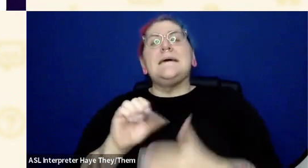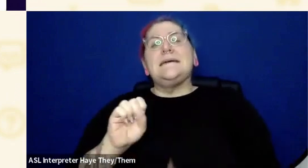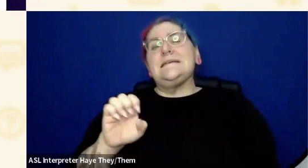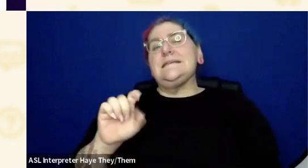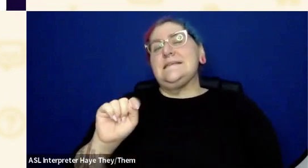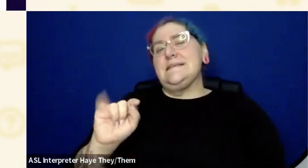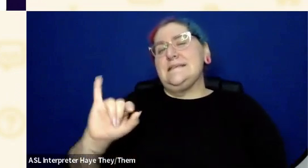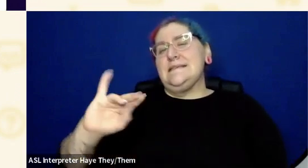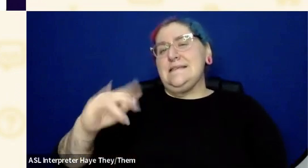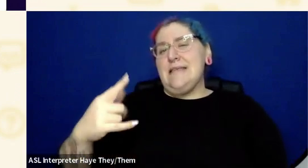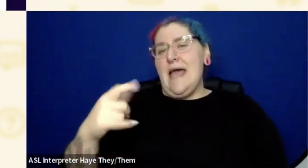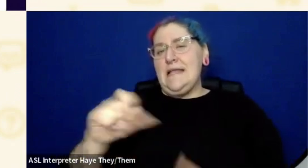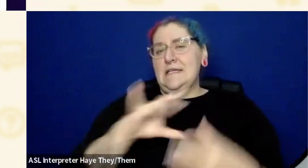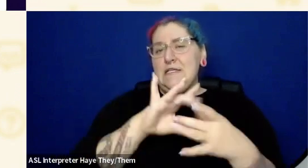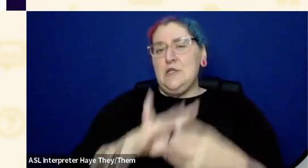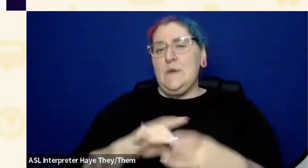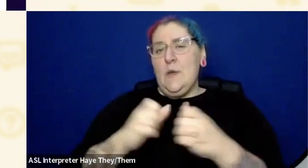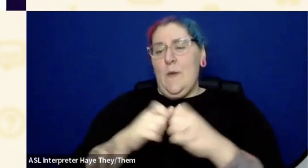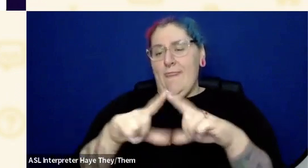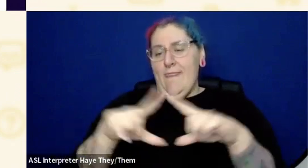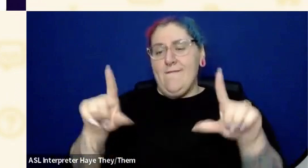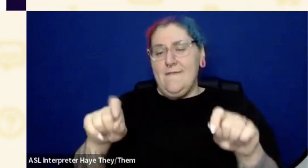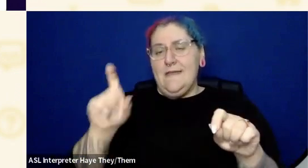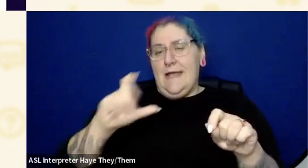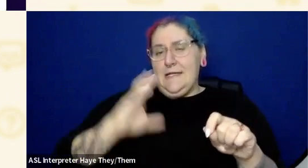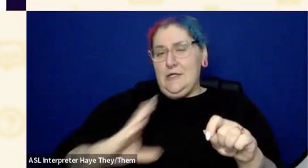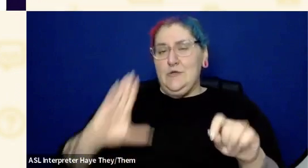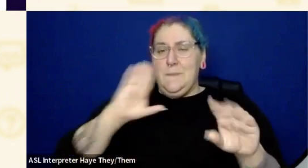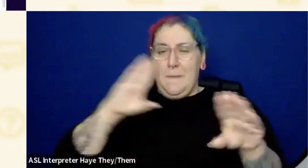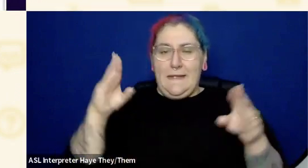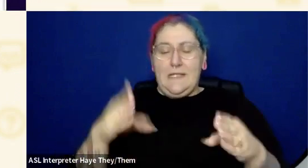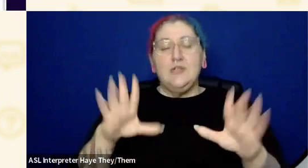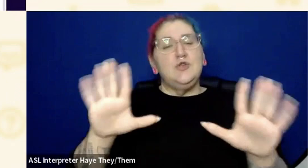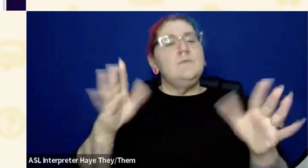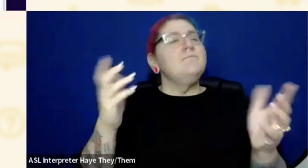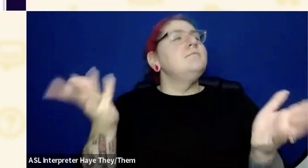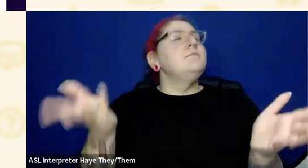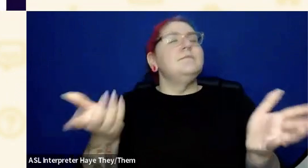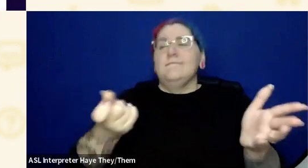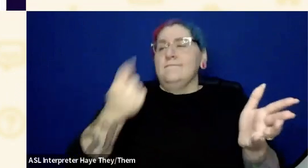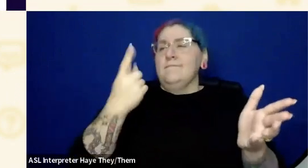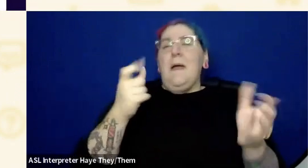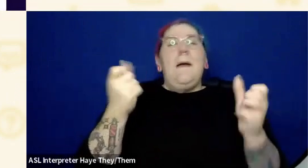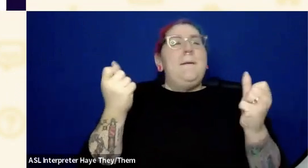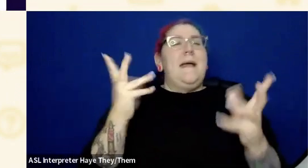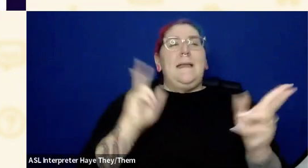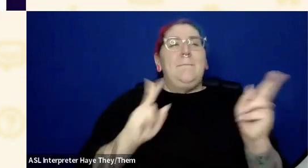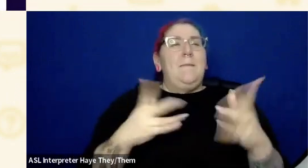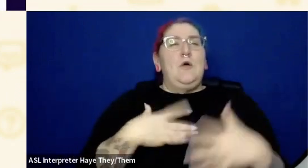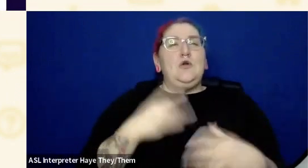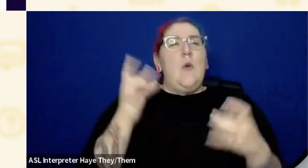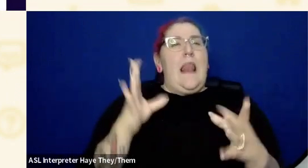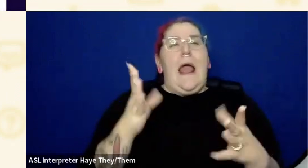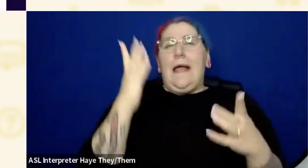to have a label up at the top of the field, especially where we can go in here and we can put in placeholders.